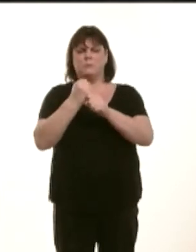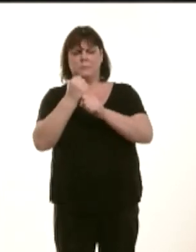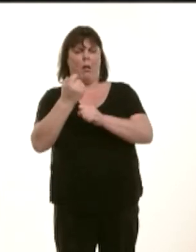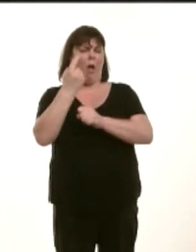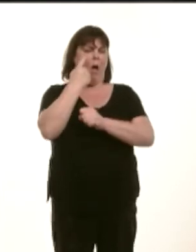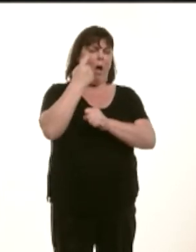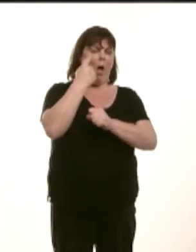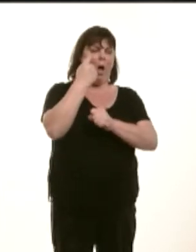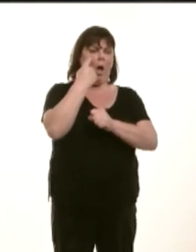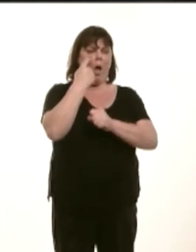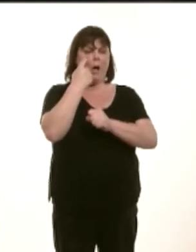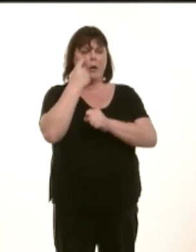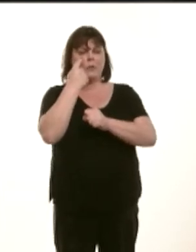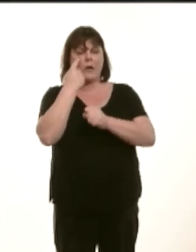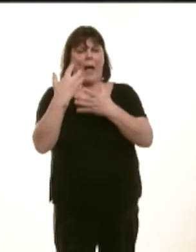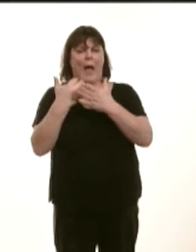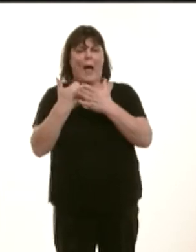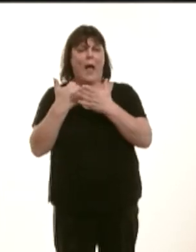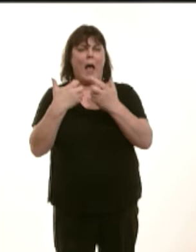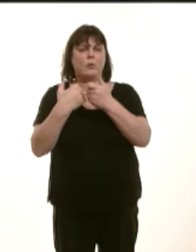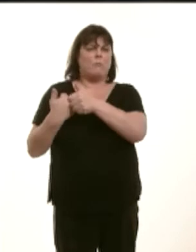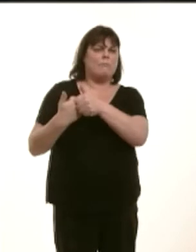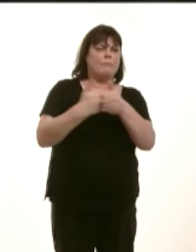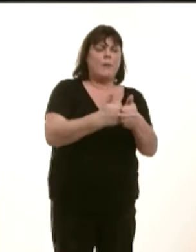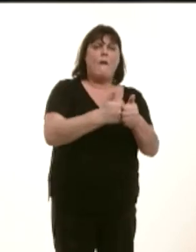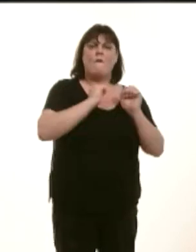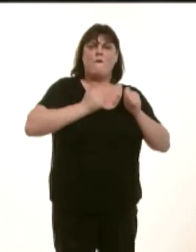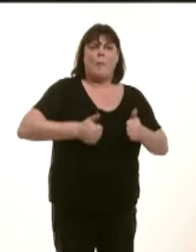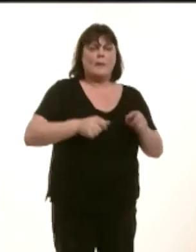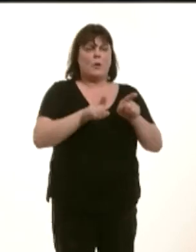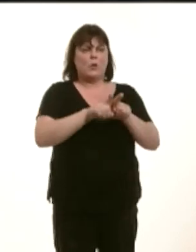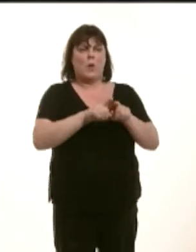schemes to incentivise and make it easier for Welsh dairy farmers to access funding